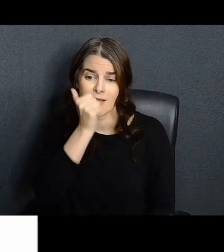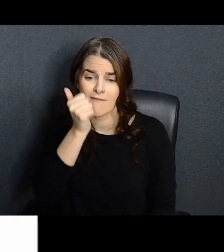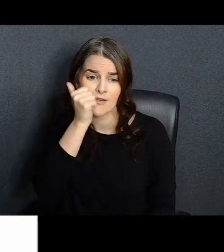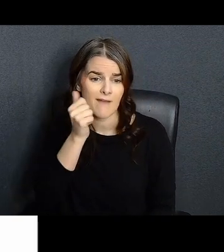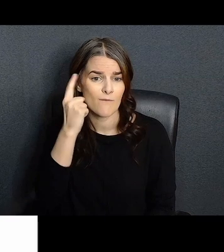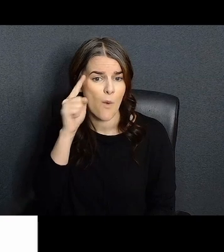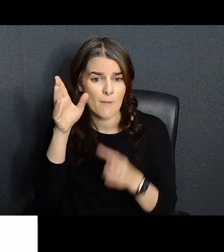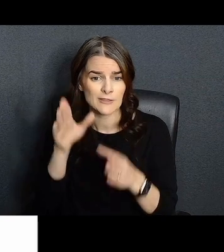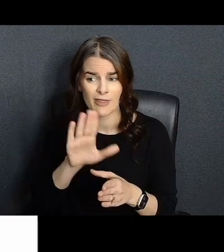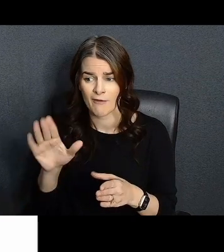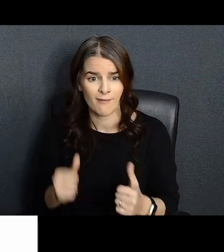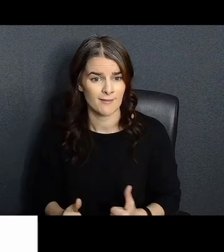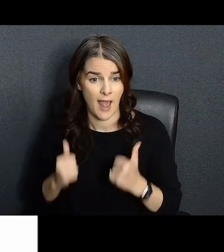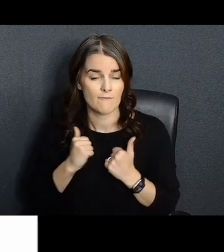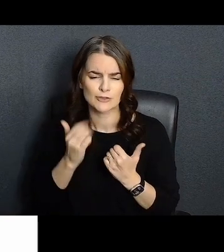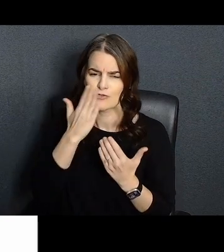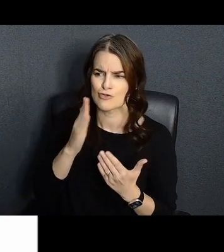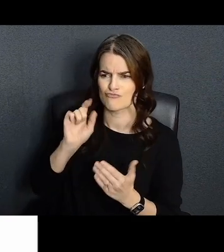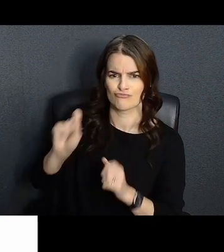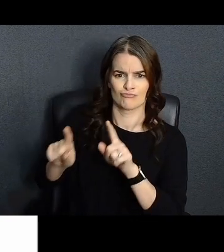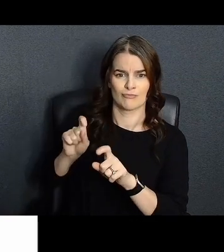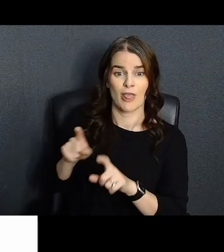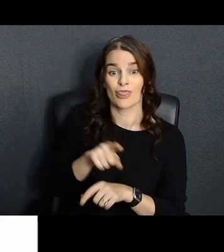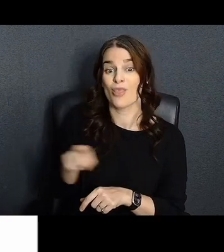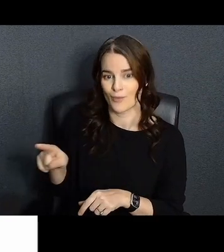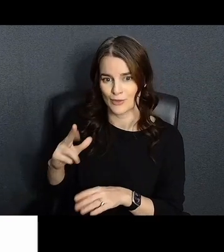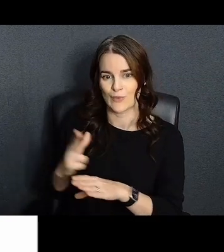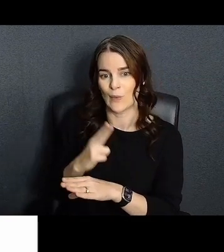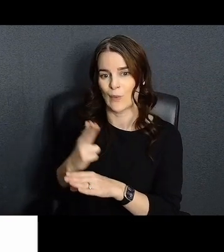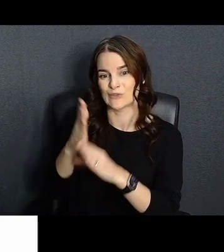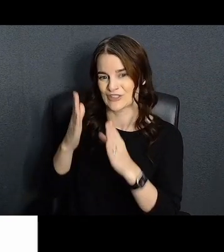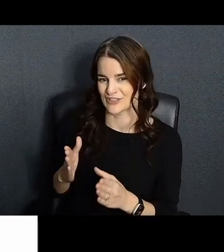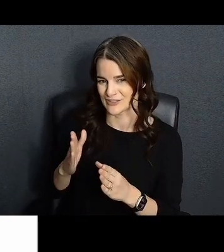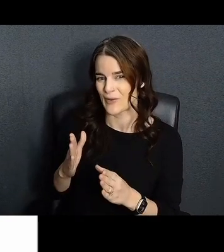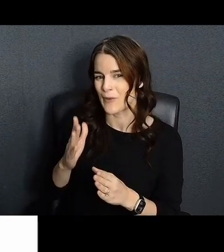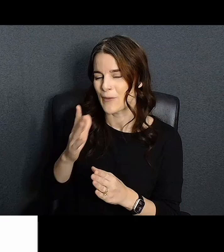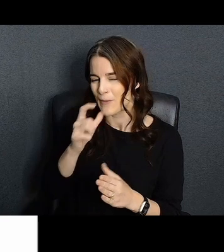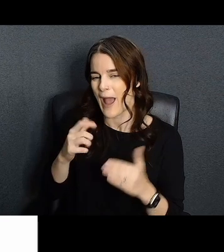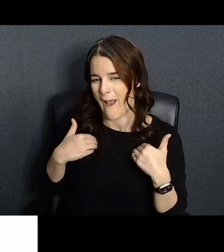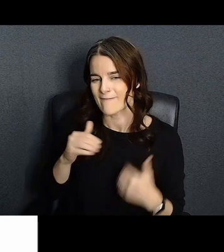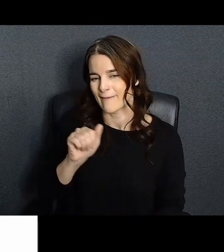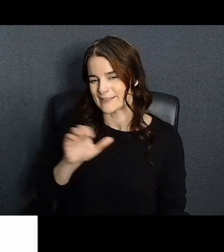that it's good to seek out that information from AAC users so that they can share their lived experiences,